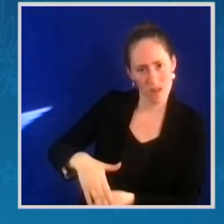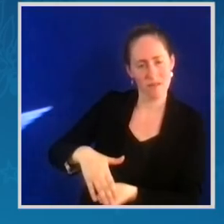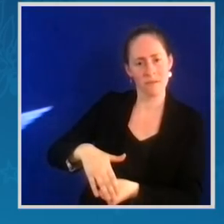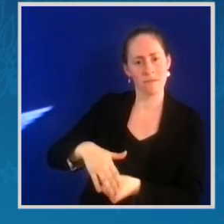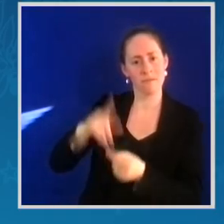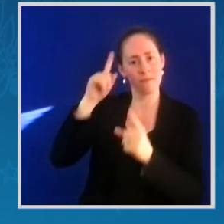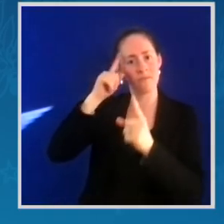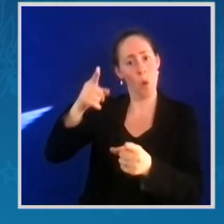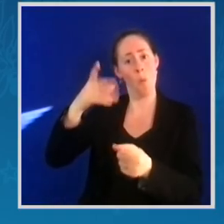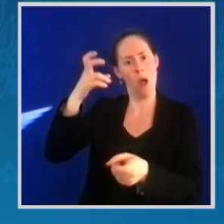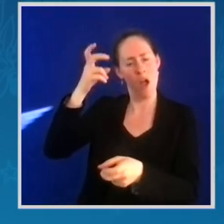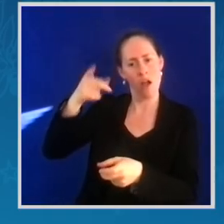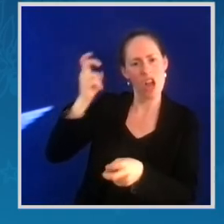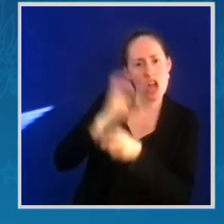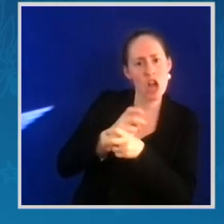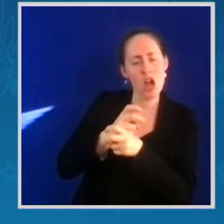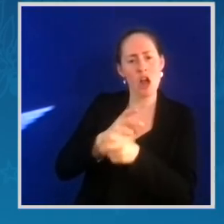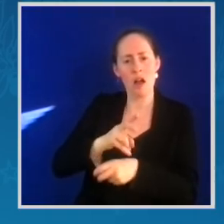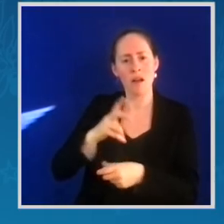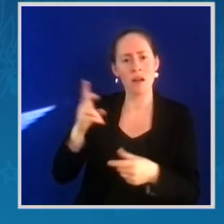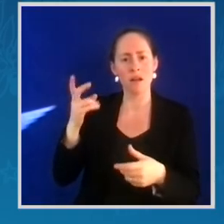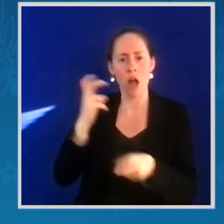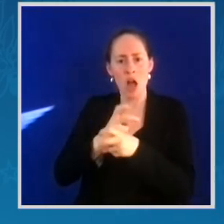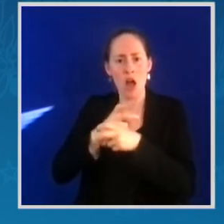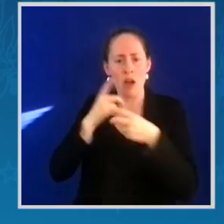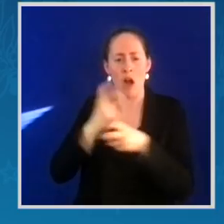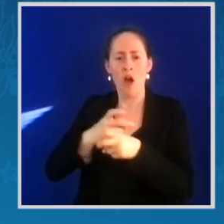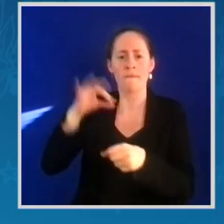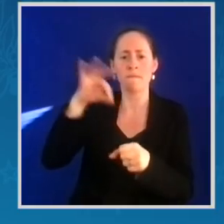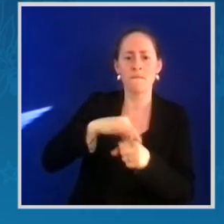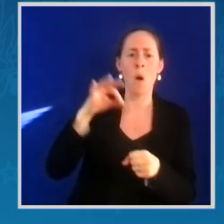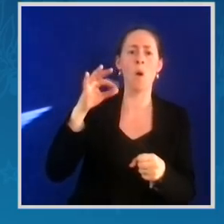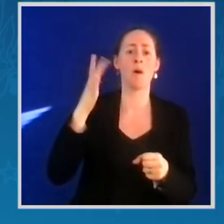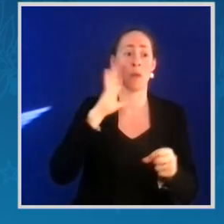will impact a wide variety of people, whoever they voted for in the last election,